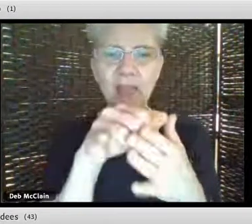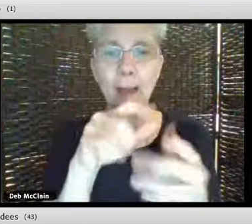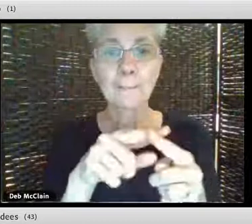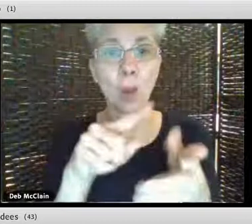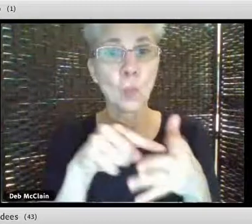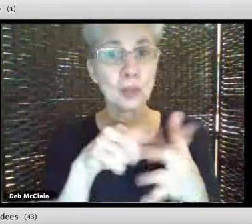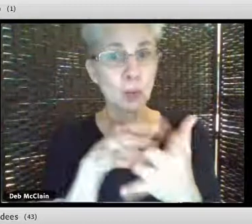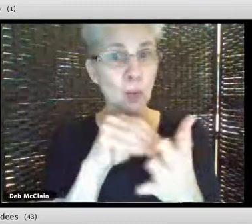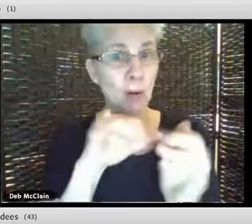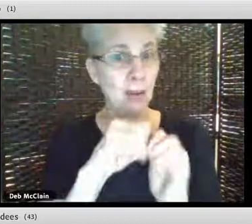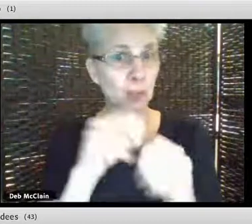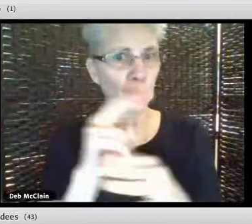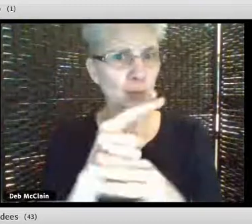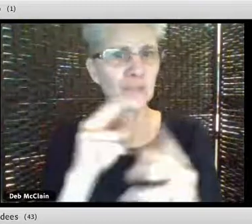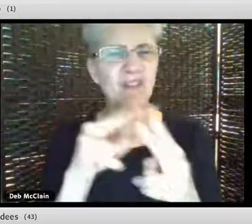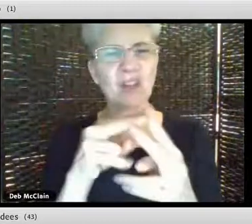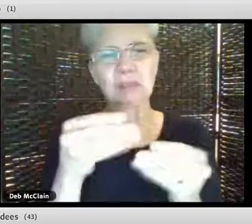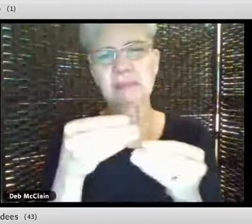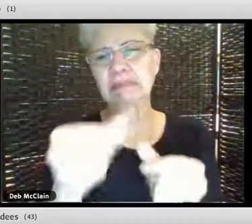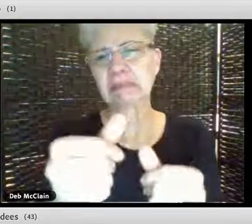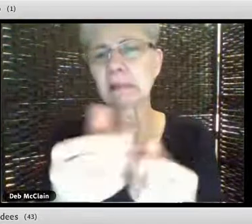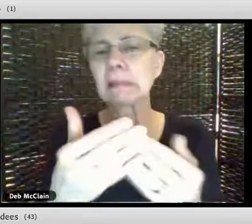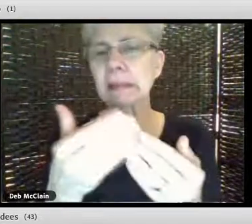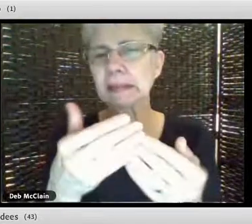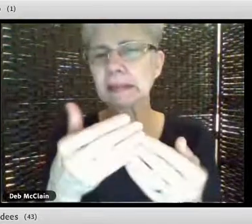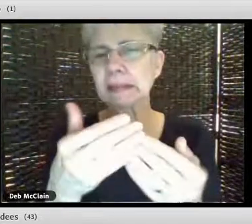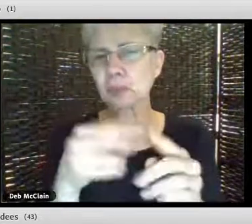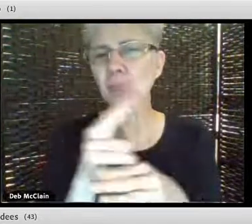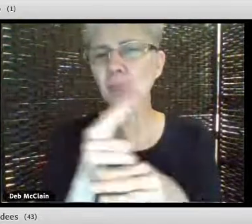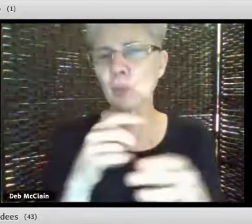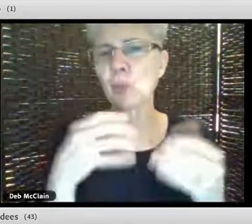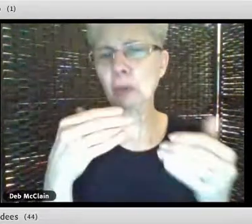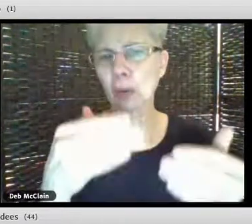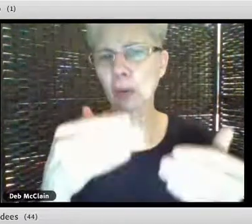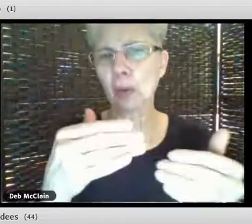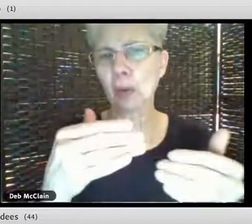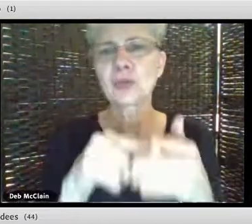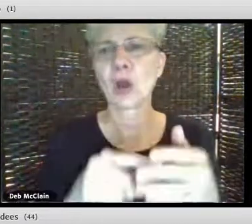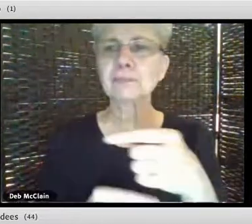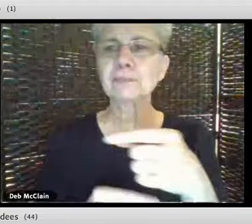it's very easy to use, so let's get started. So what are we going to look at today?